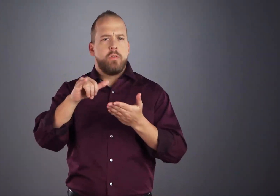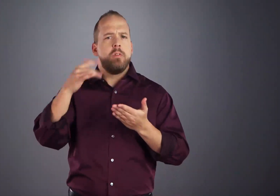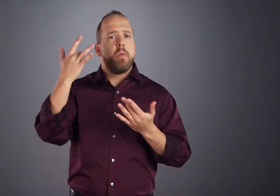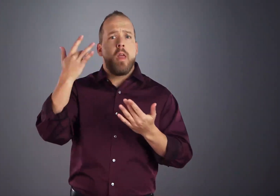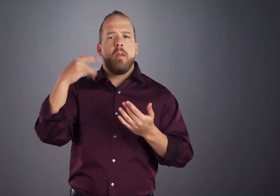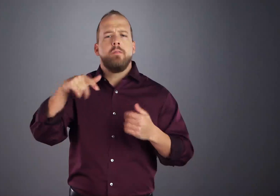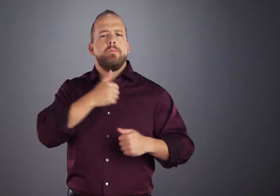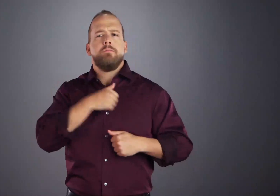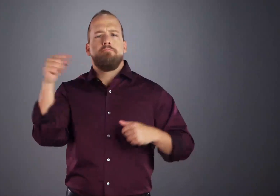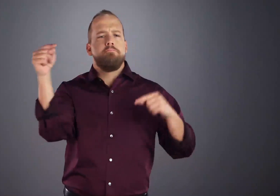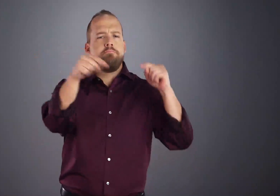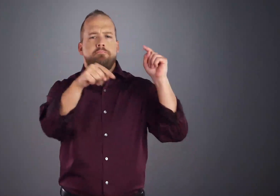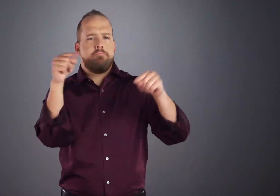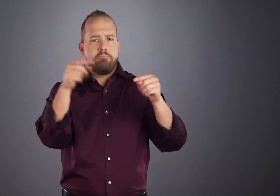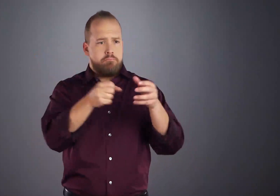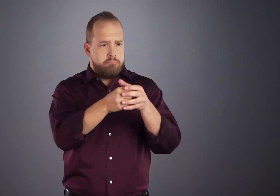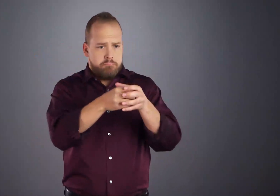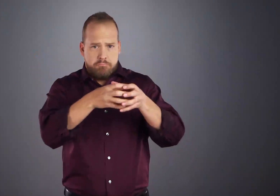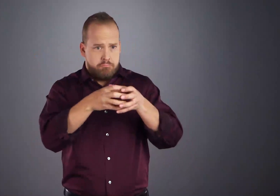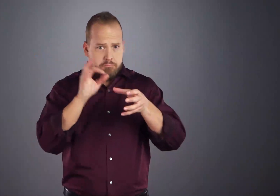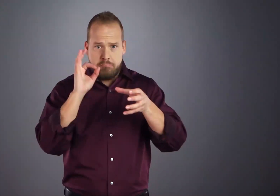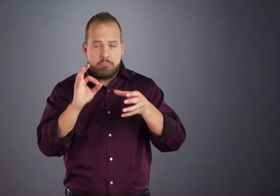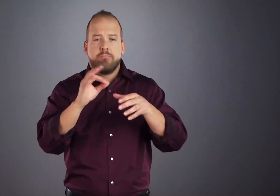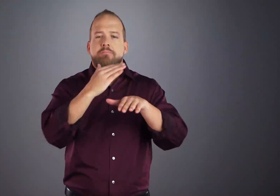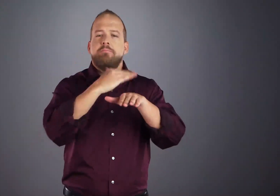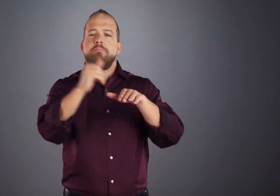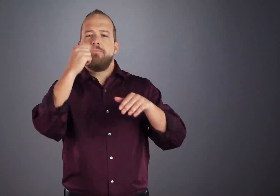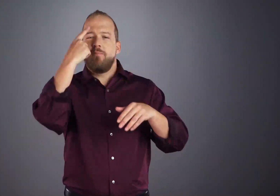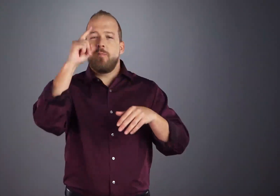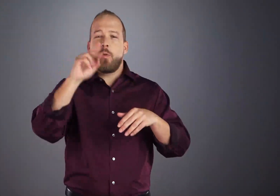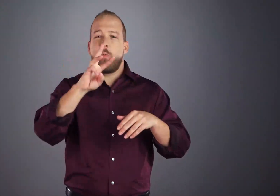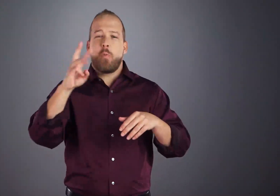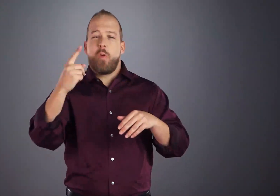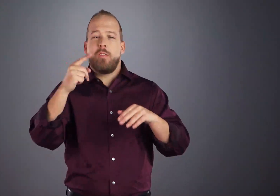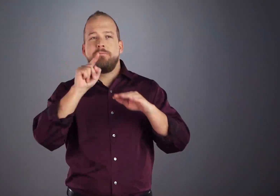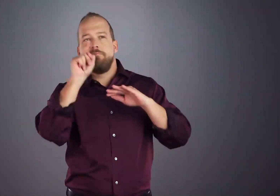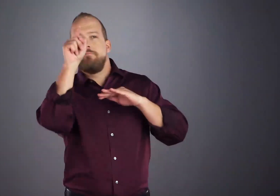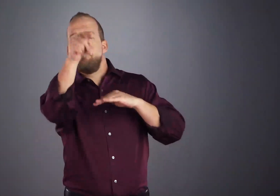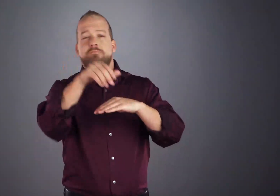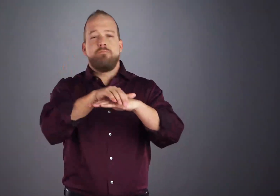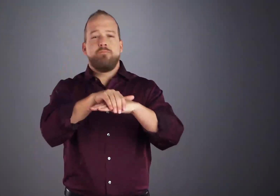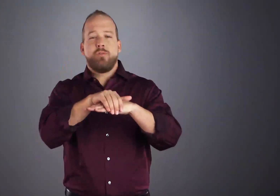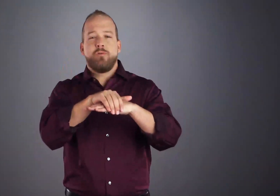and we were flattered when the first citizens took us to their homes,